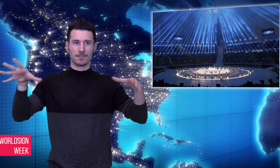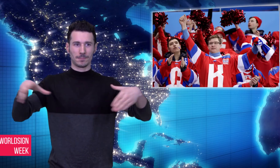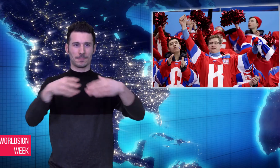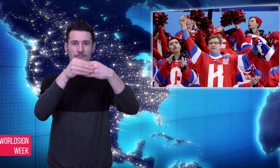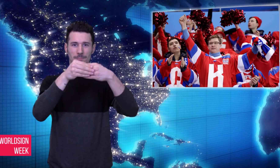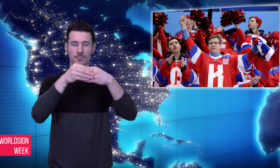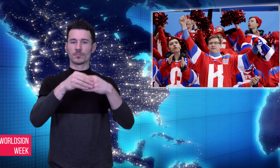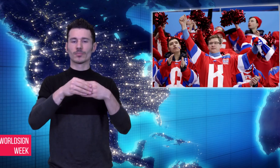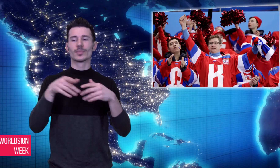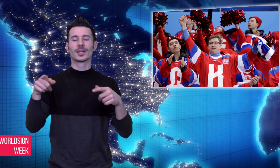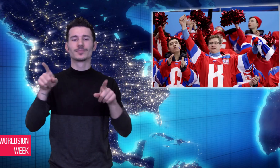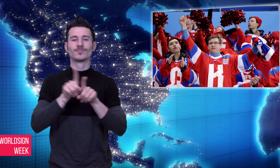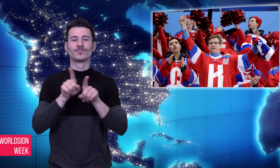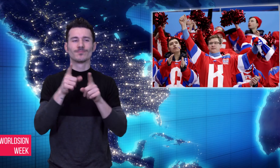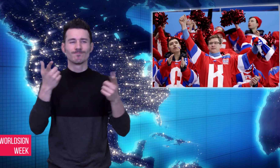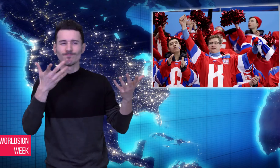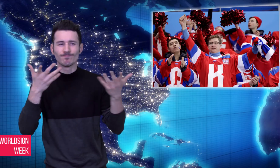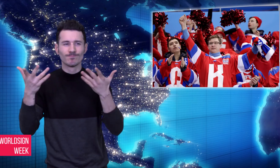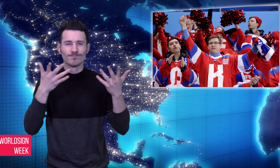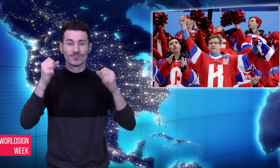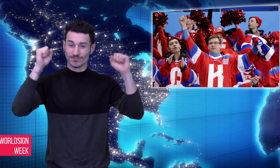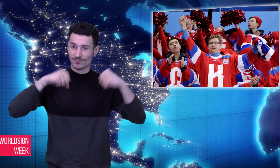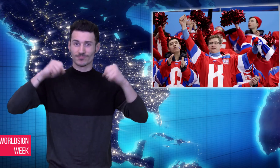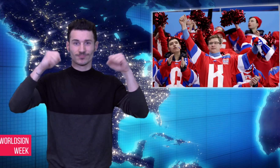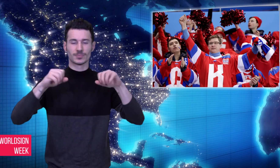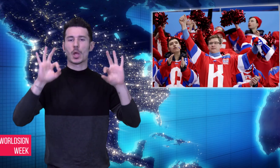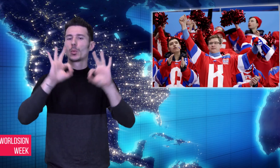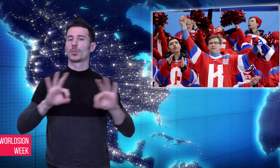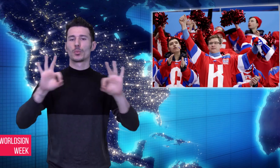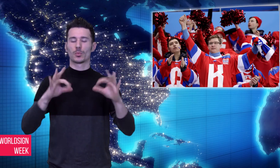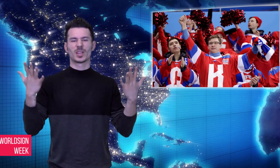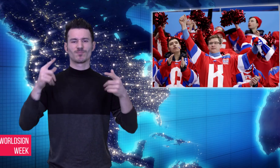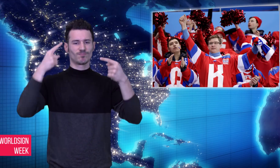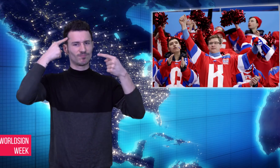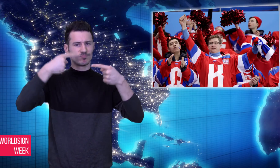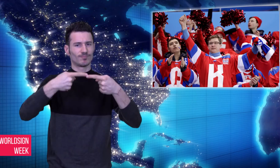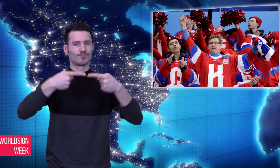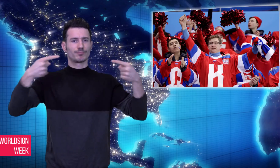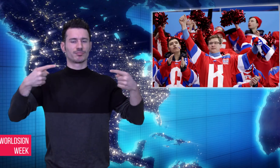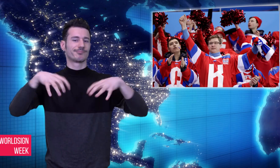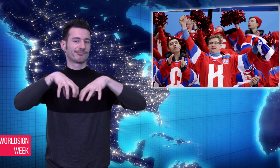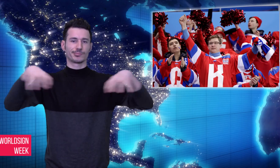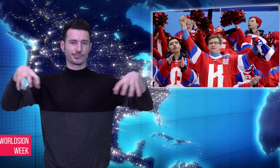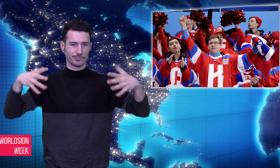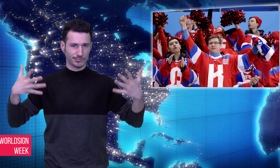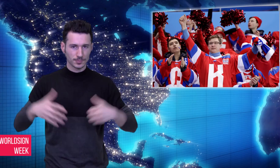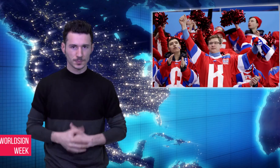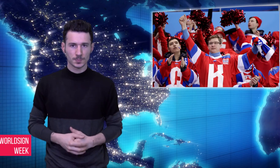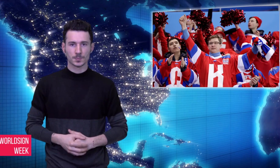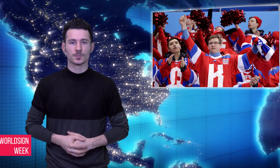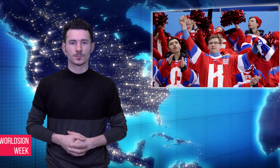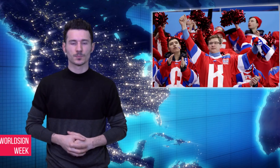that was the official mascot at the recent